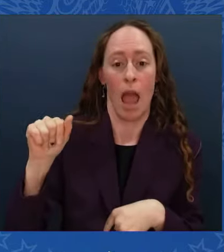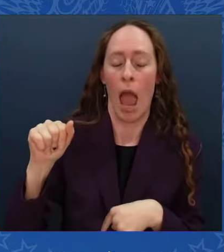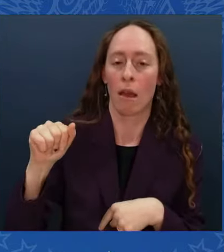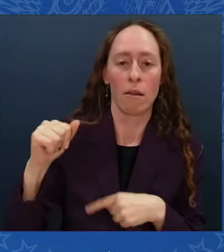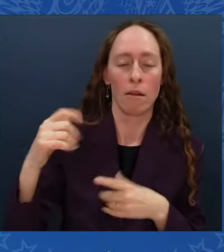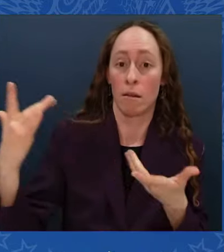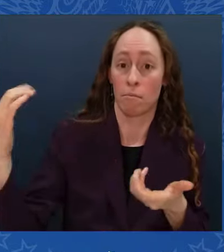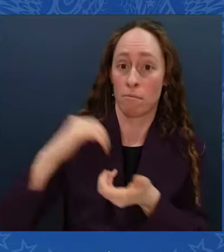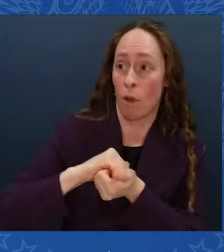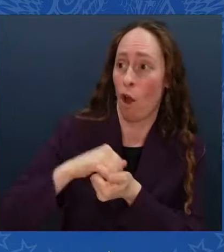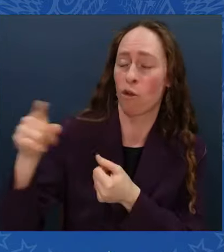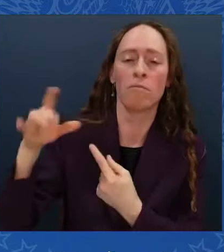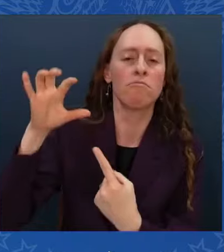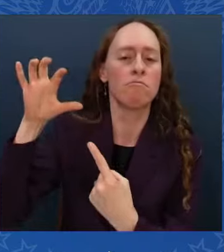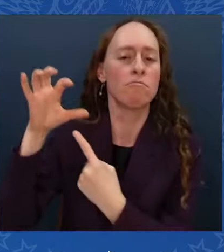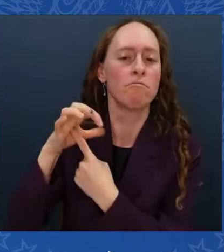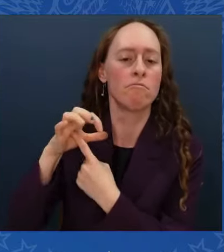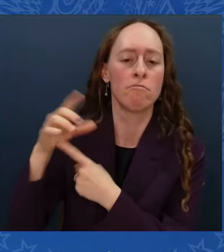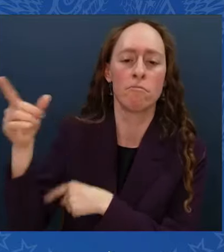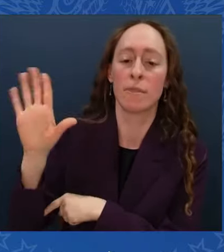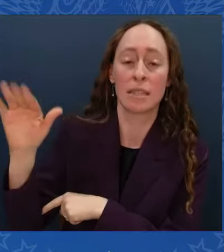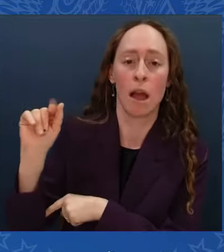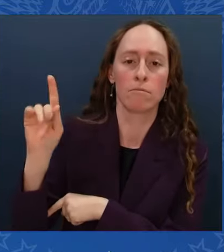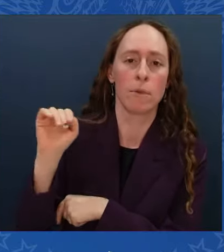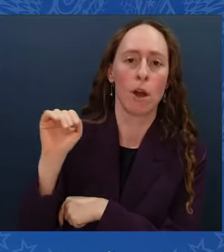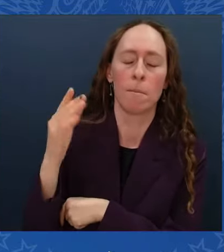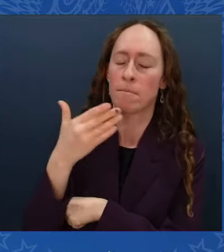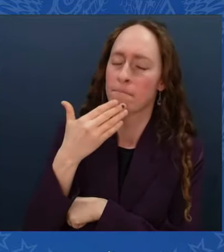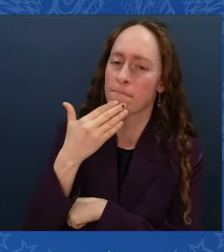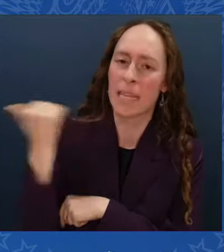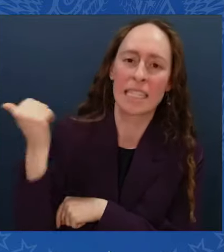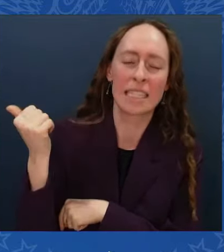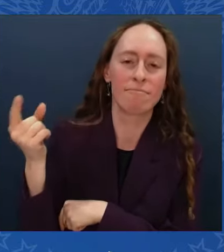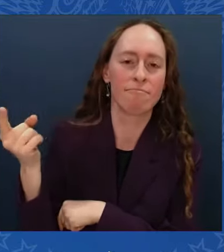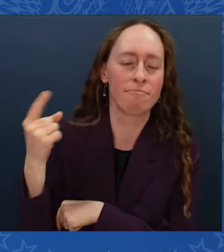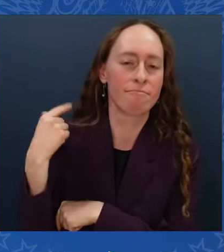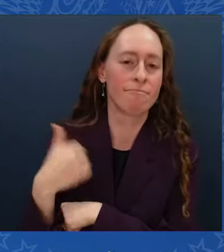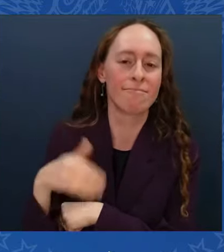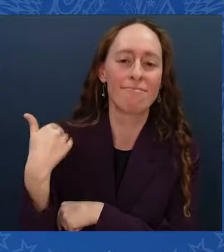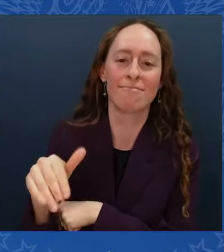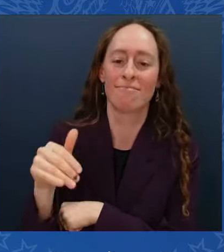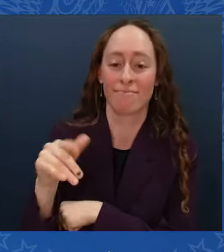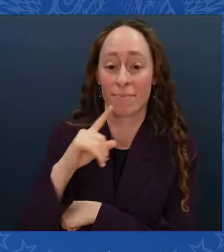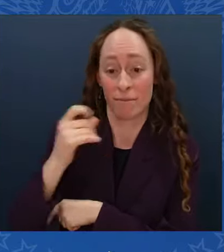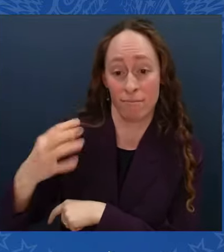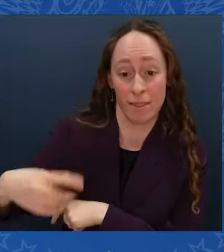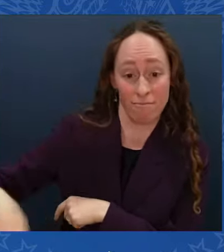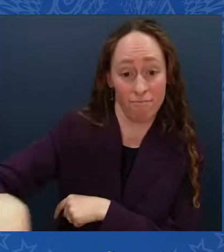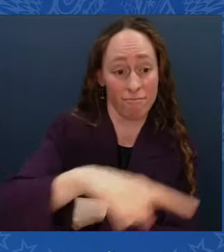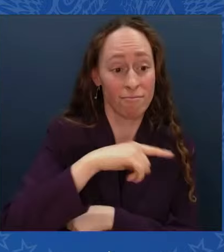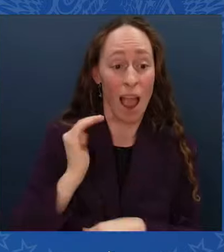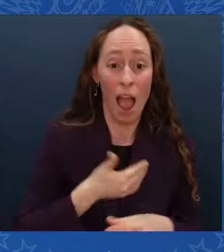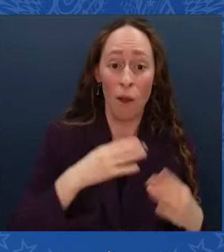Mr. President, our city and our region is grateful for the work you have done and will continue to do so.